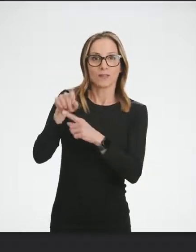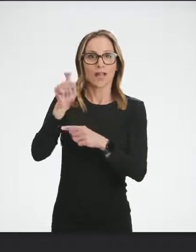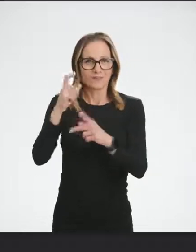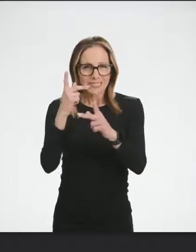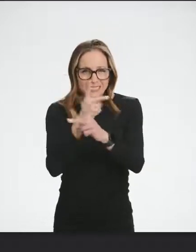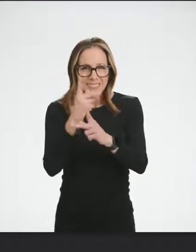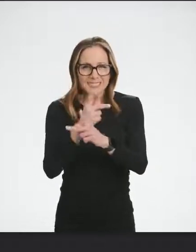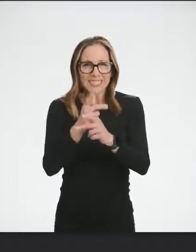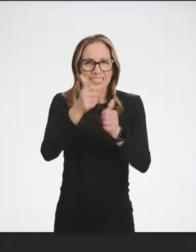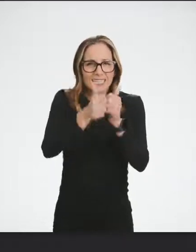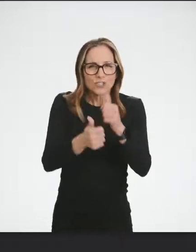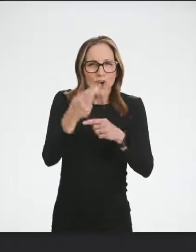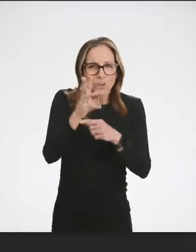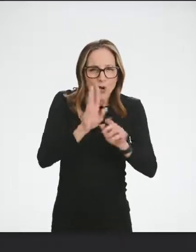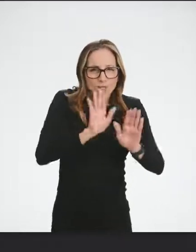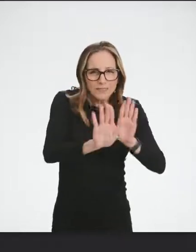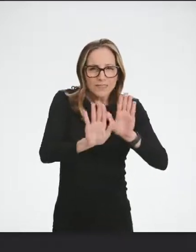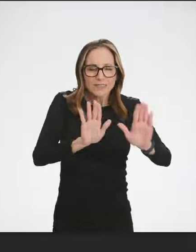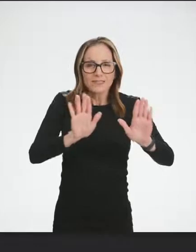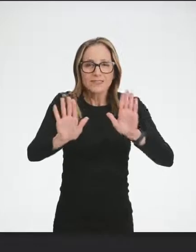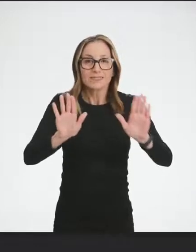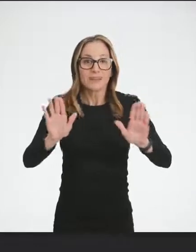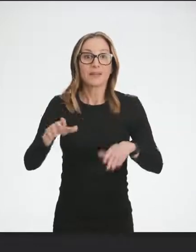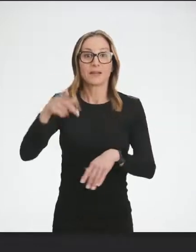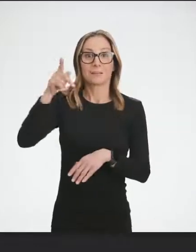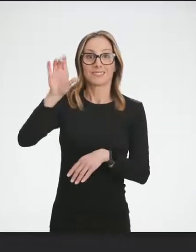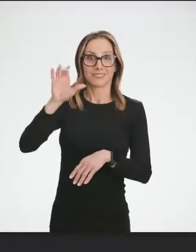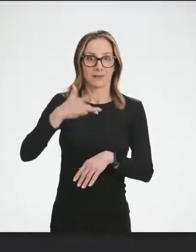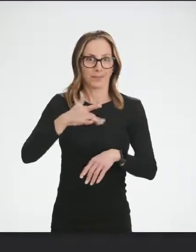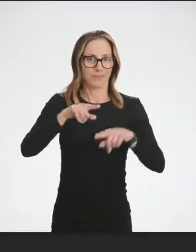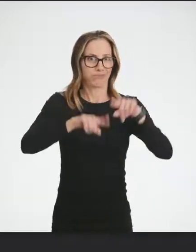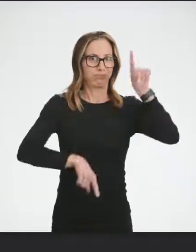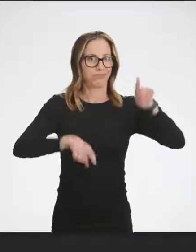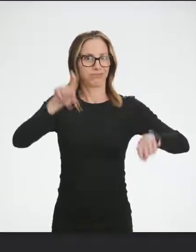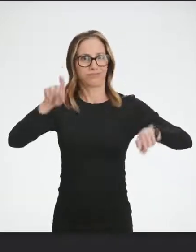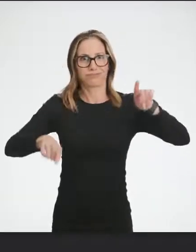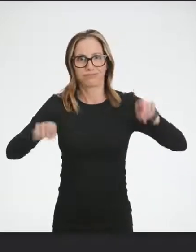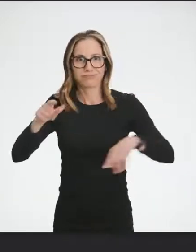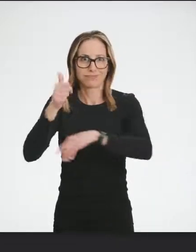with the wide variety of PC hardware permutations, this usually has to be done at runtime.